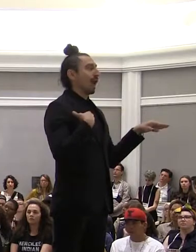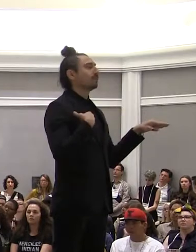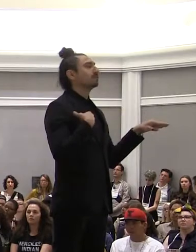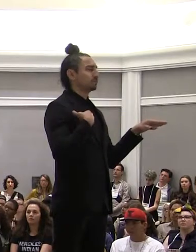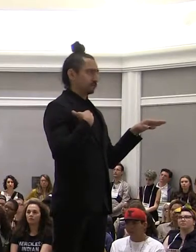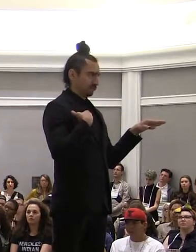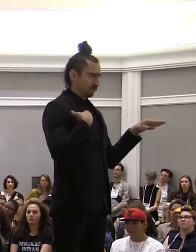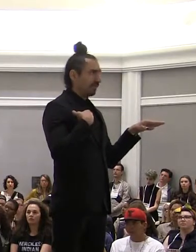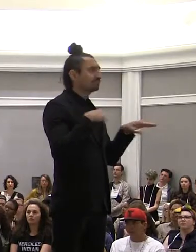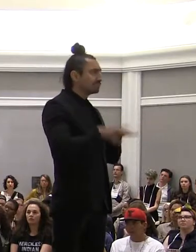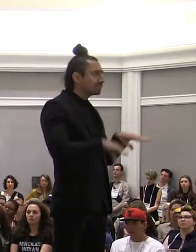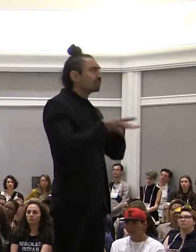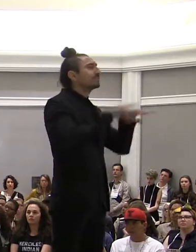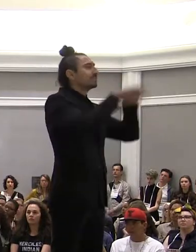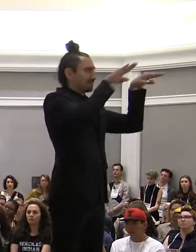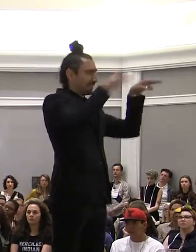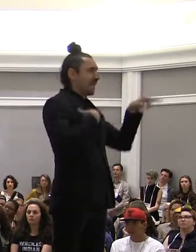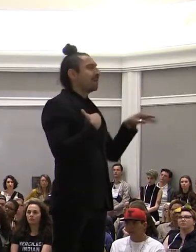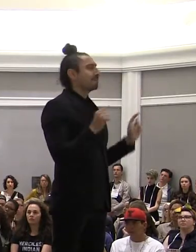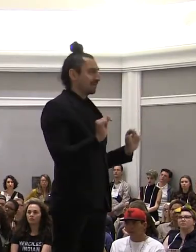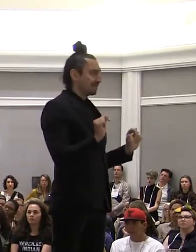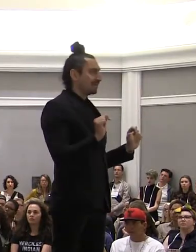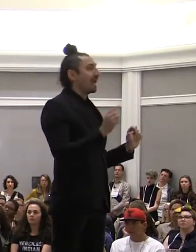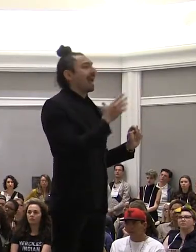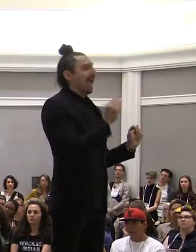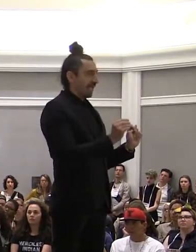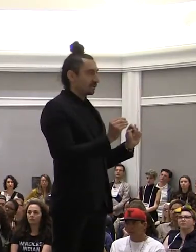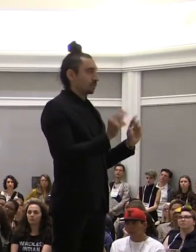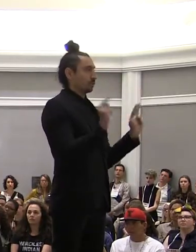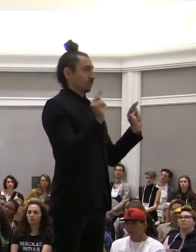that, of course, are all gender. And what does "all gender" mean?